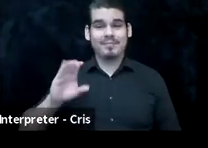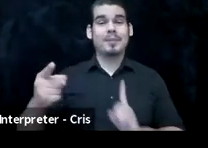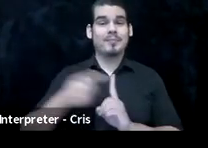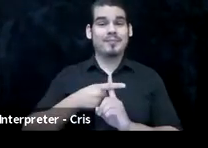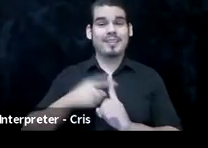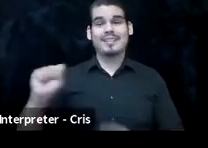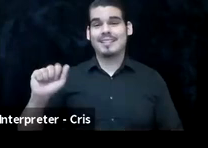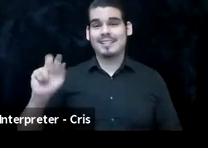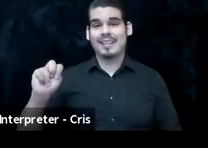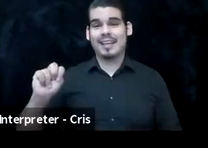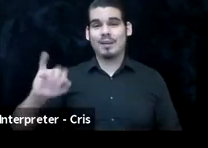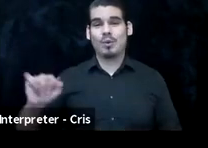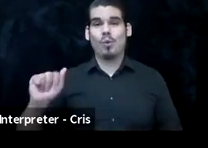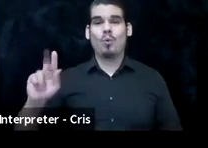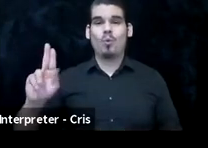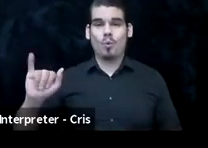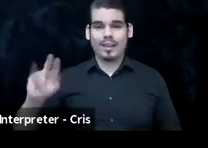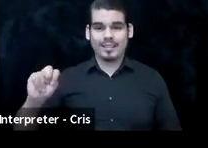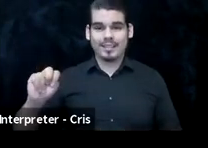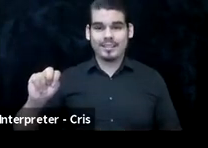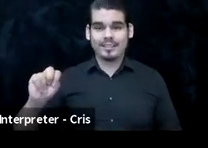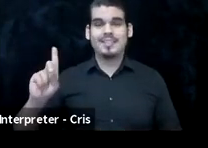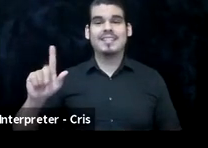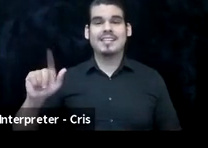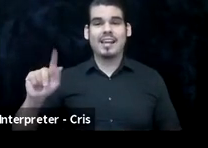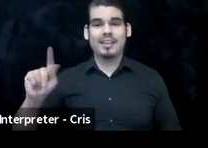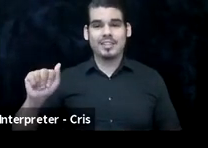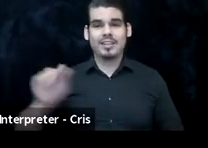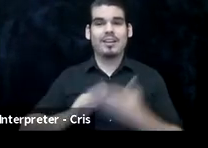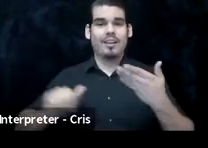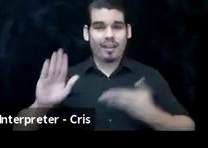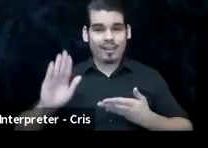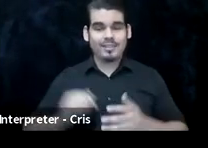Gerardo Chavez, RAD IX: Good afternoon, everyone, my name is Carter Chavez on the original first director for within nine.